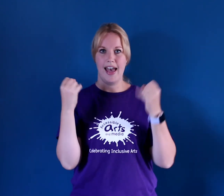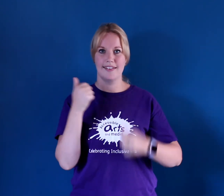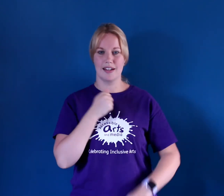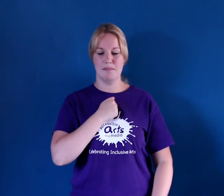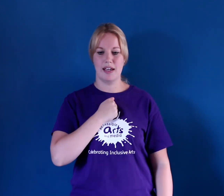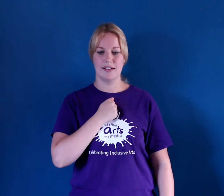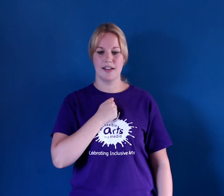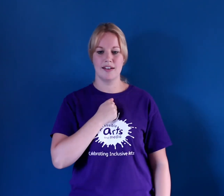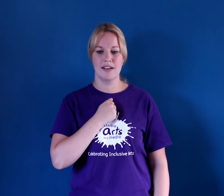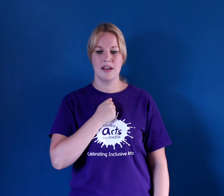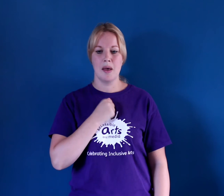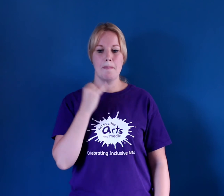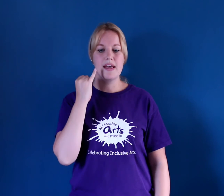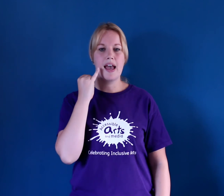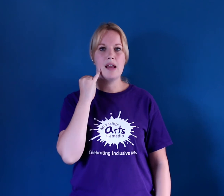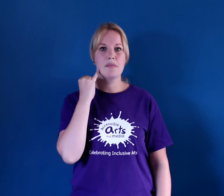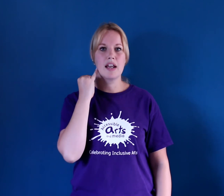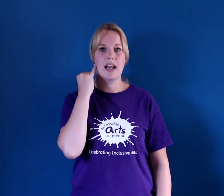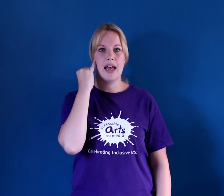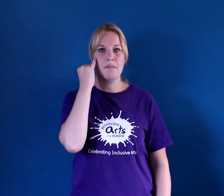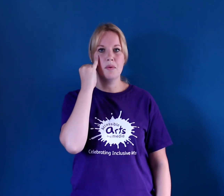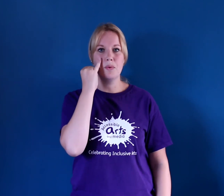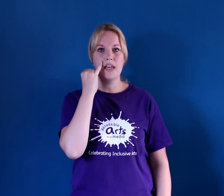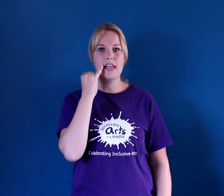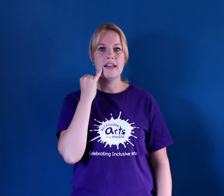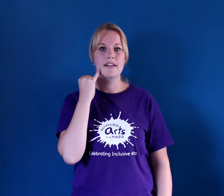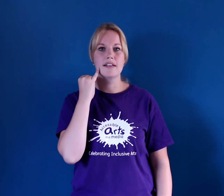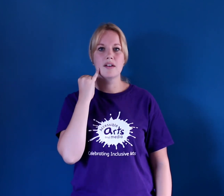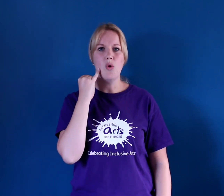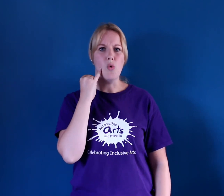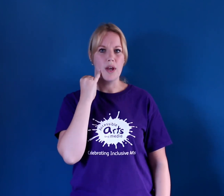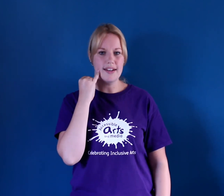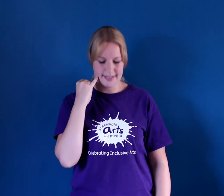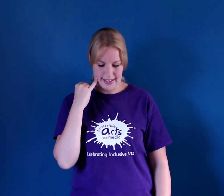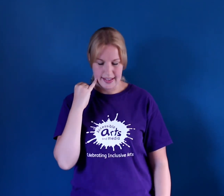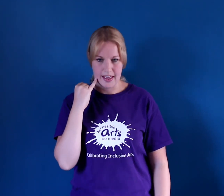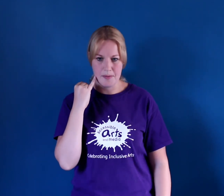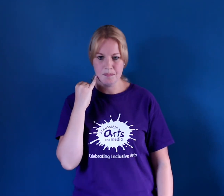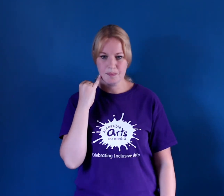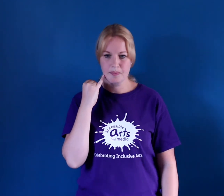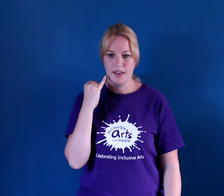Excellent my turn. Became the lamb we eat. Oo can you see that there?